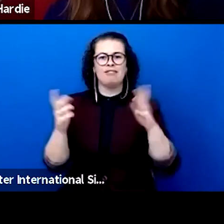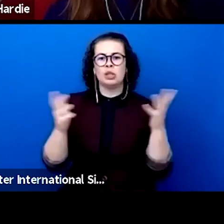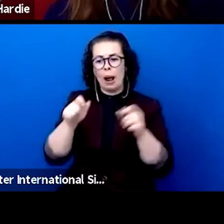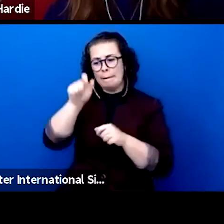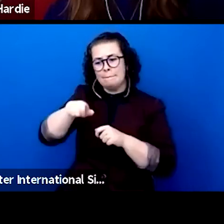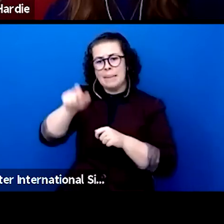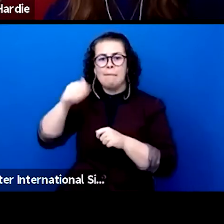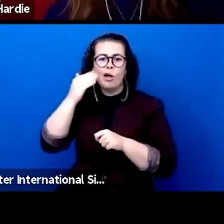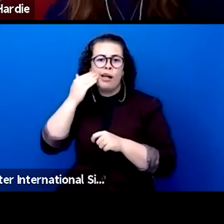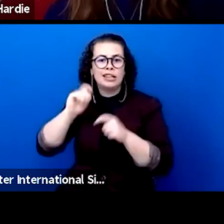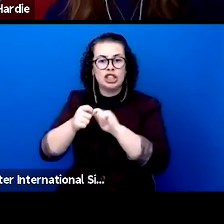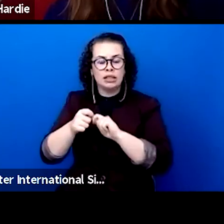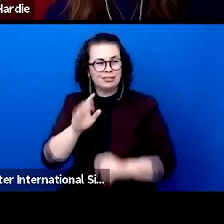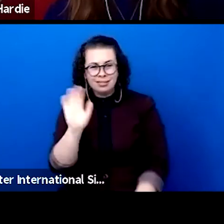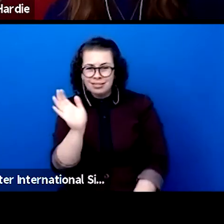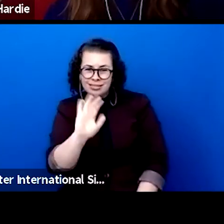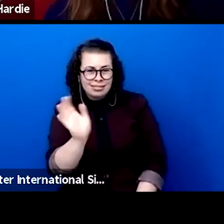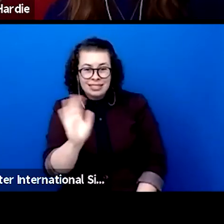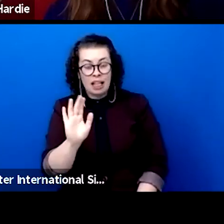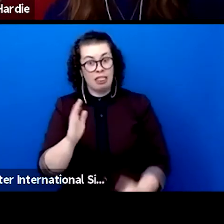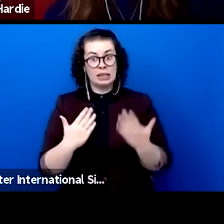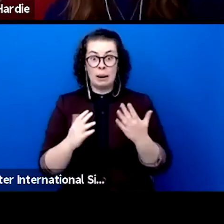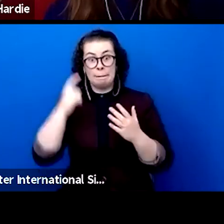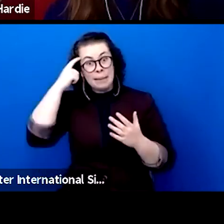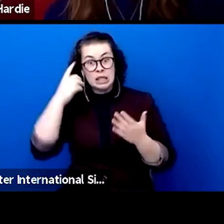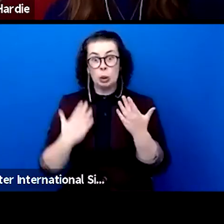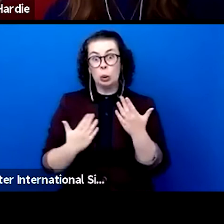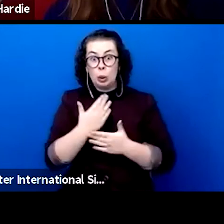no that's not okay, that's not like modernizing everything,. It's not like putting a Russian,